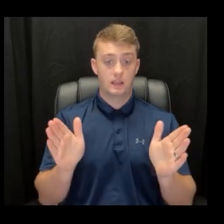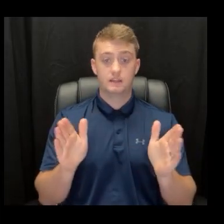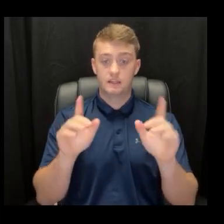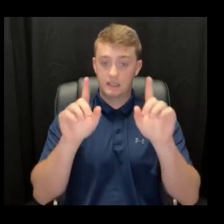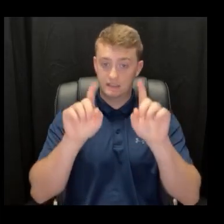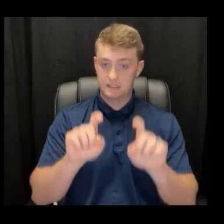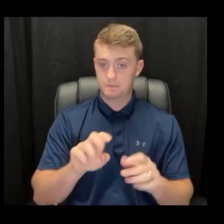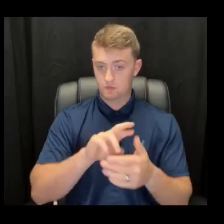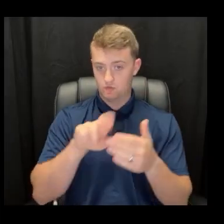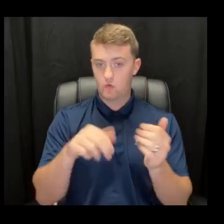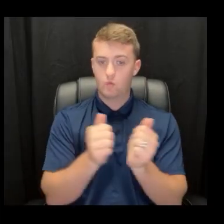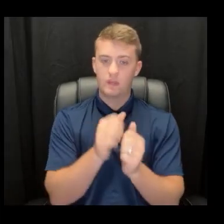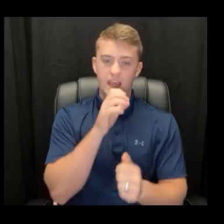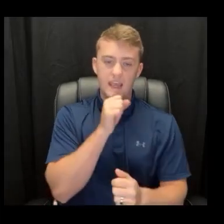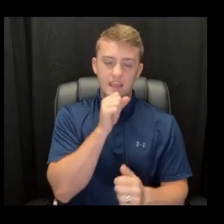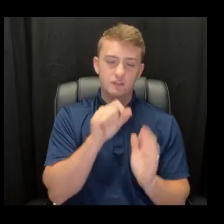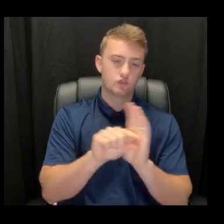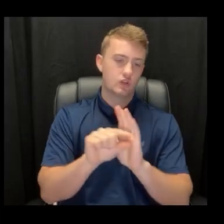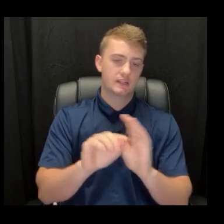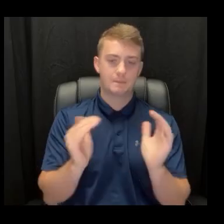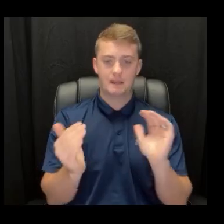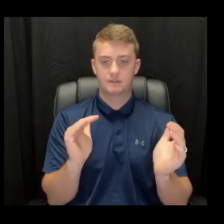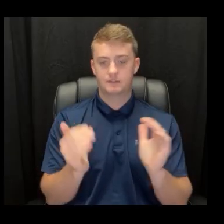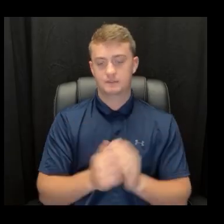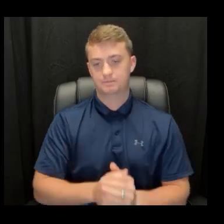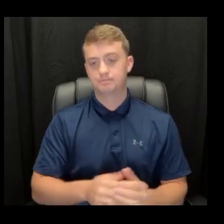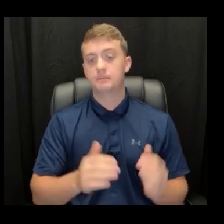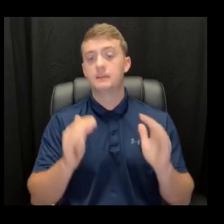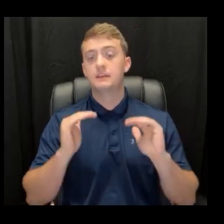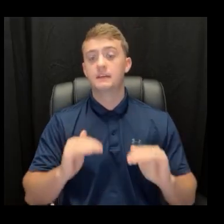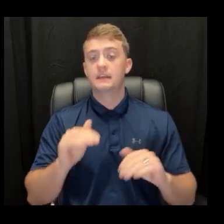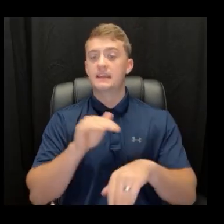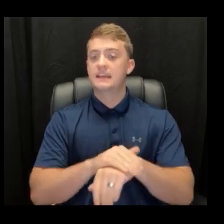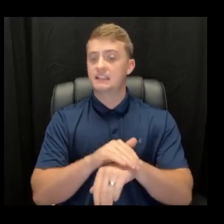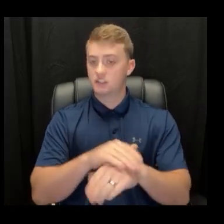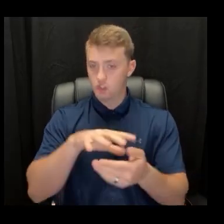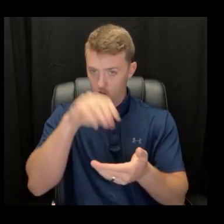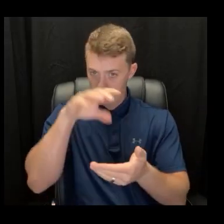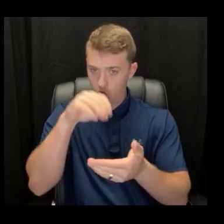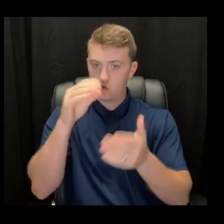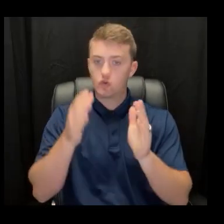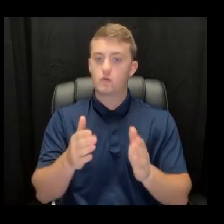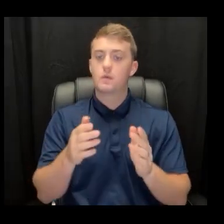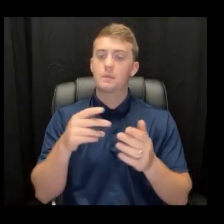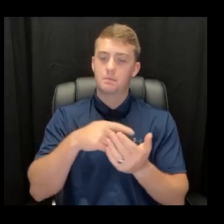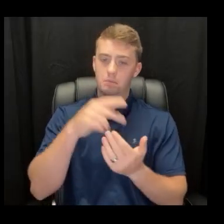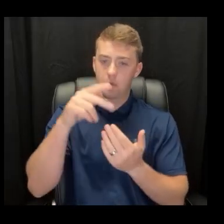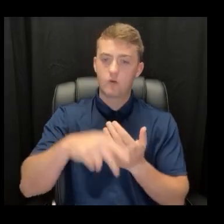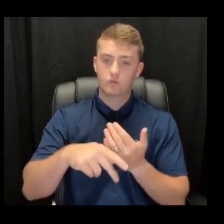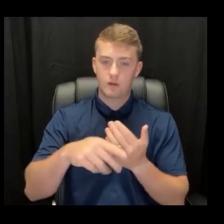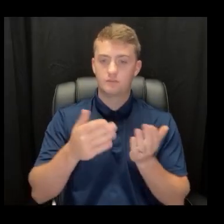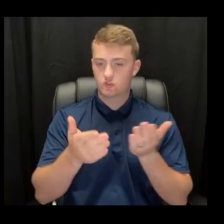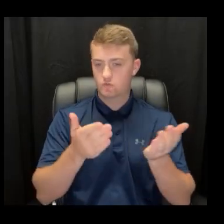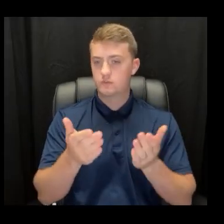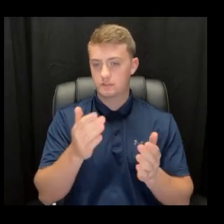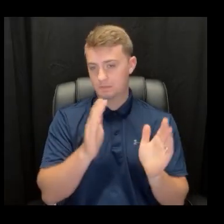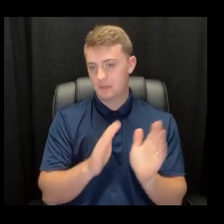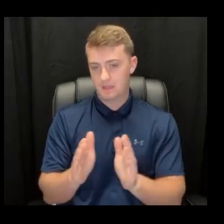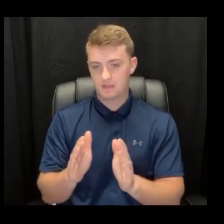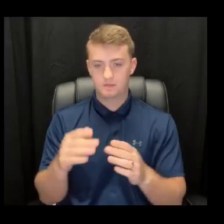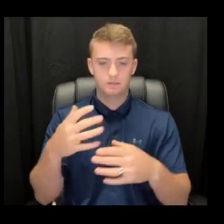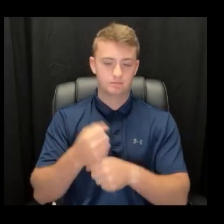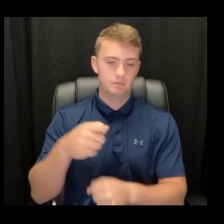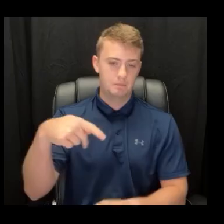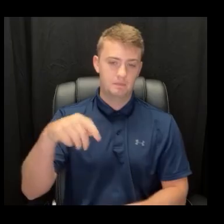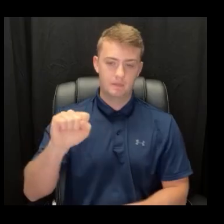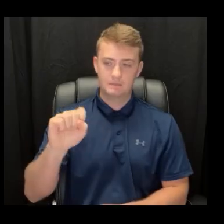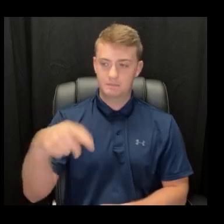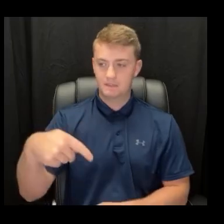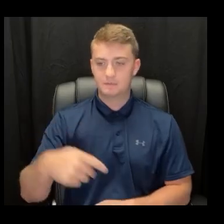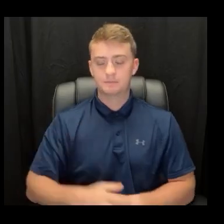with age and grade comparisons and English learner program services plan or PSP.